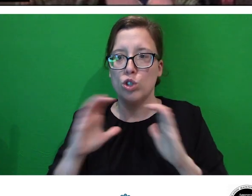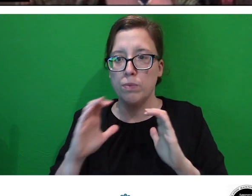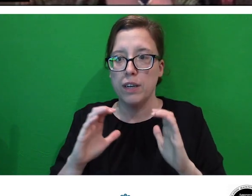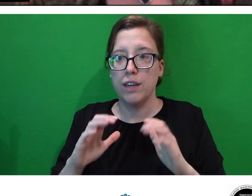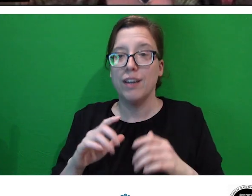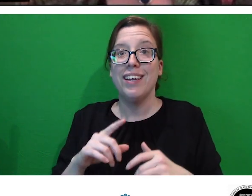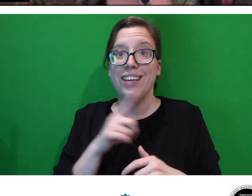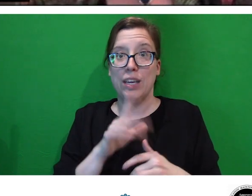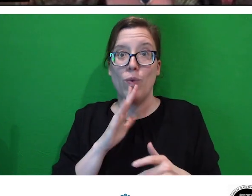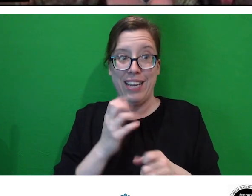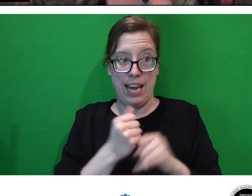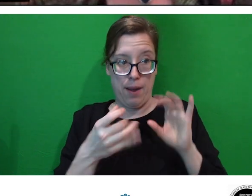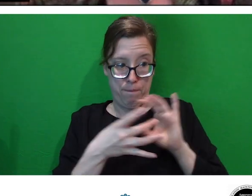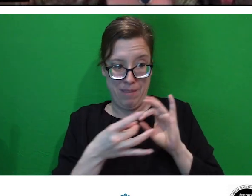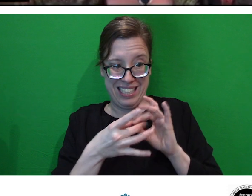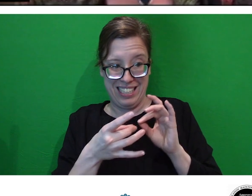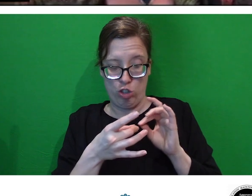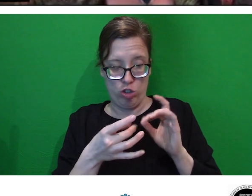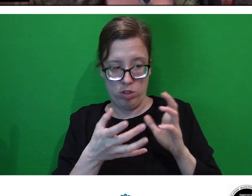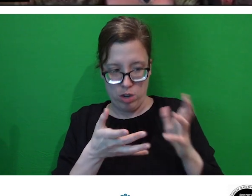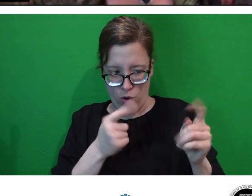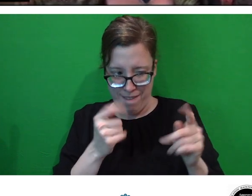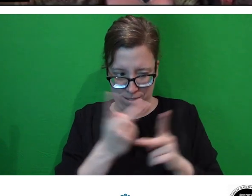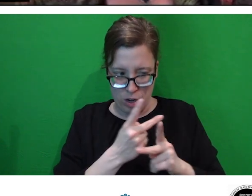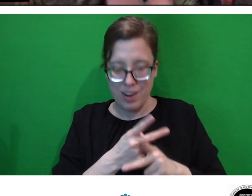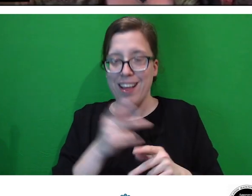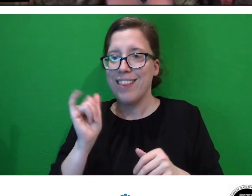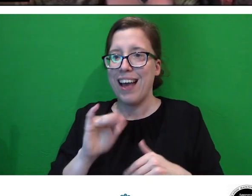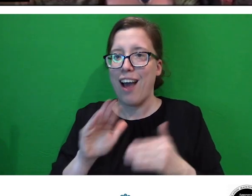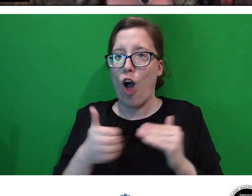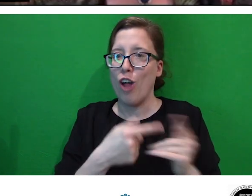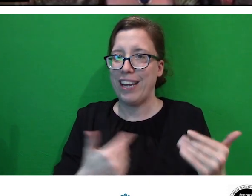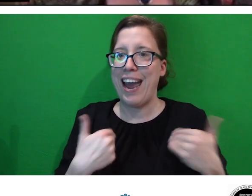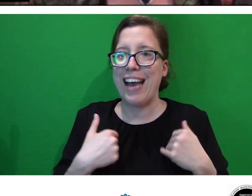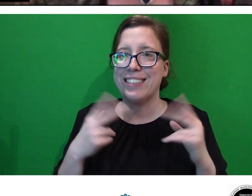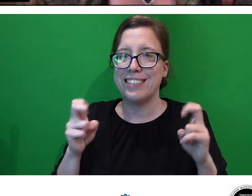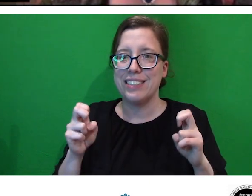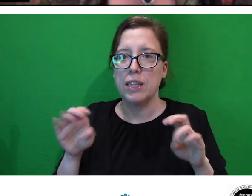All he can do is act overtly if he's going to get messages to us...